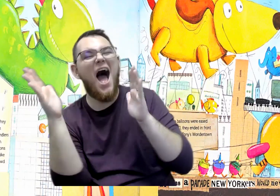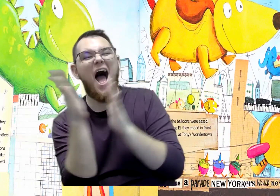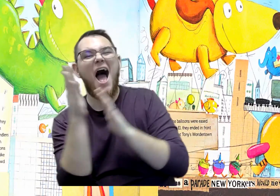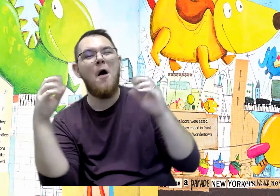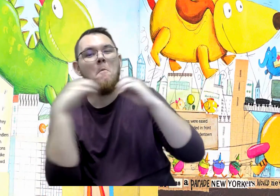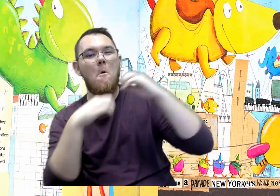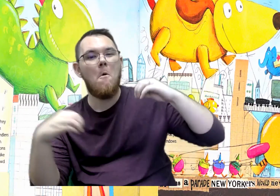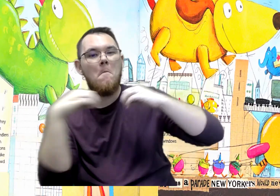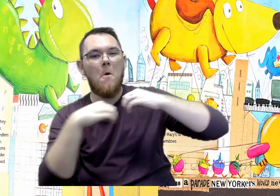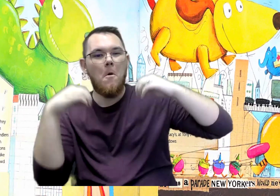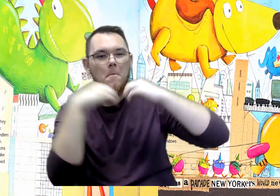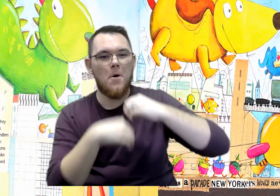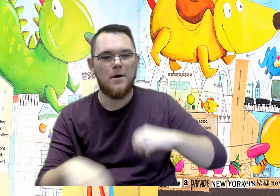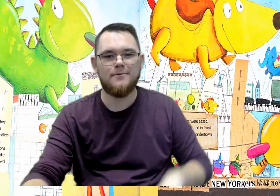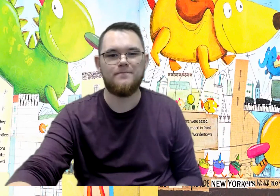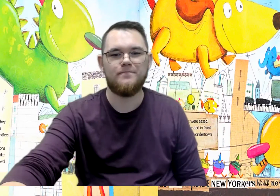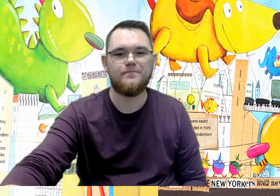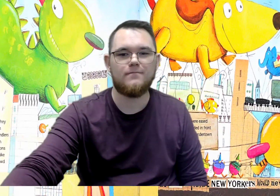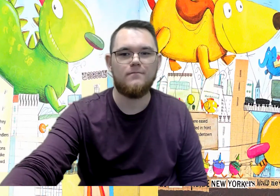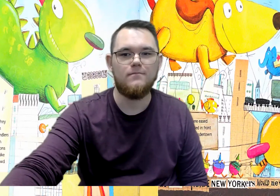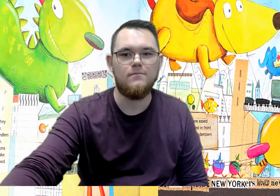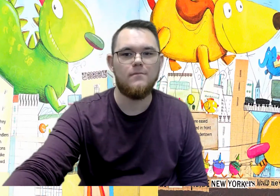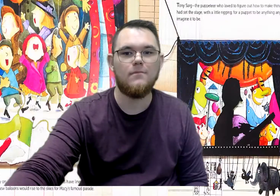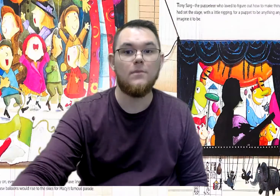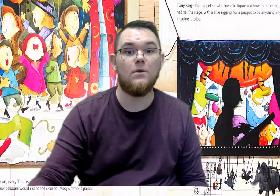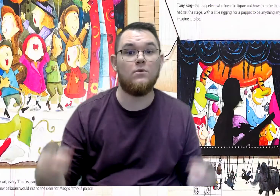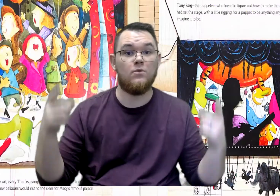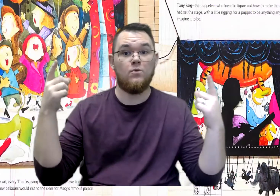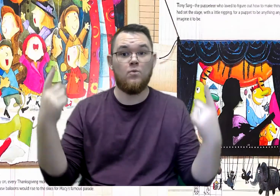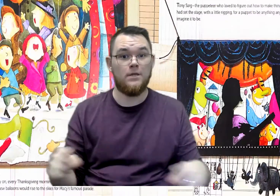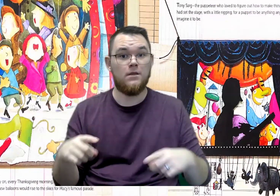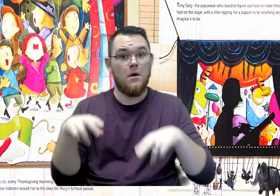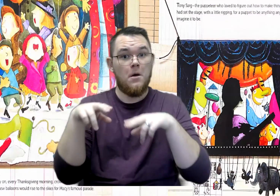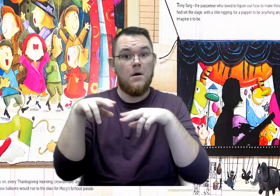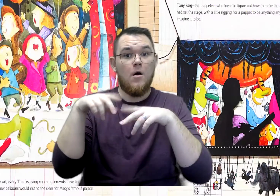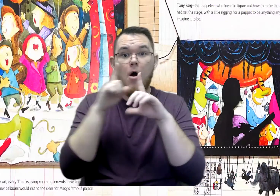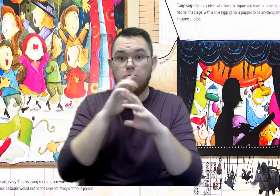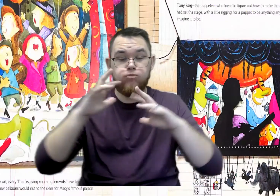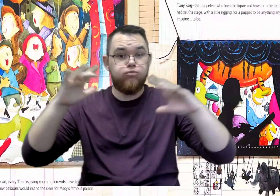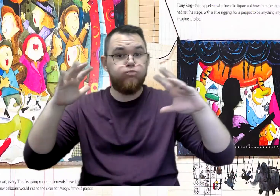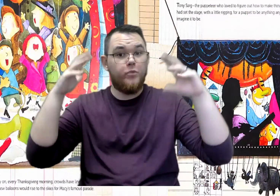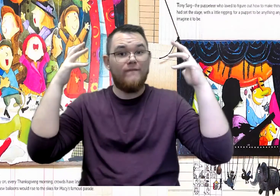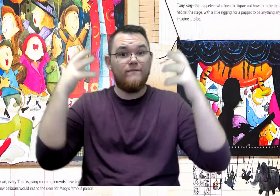After the balloons were eased under the elevated train, they ended up in front of Macy’s,